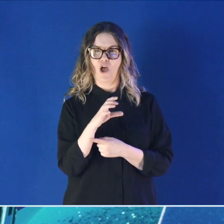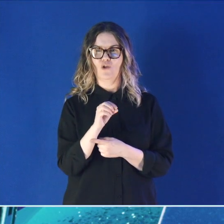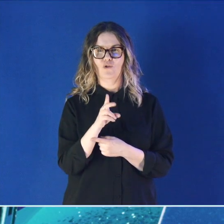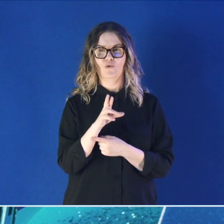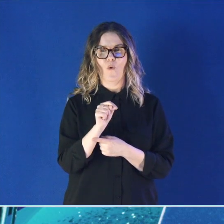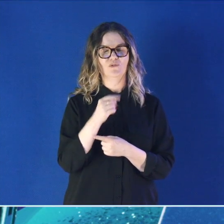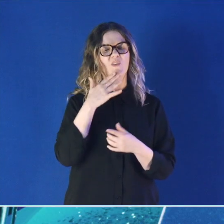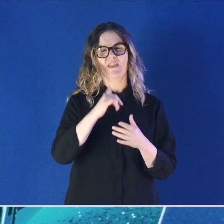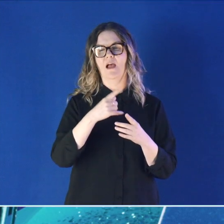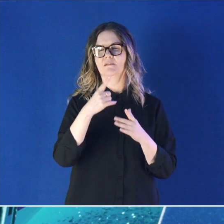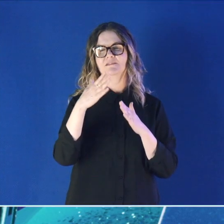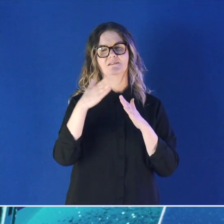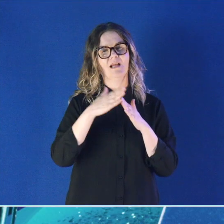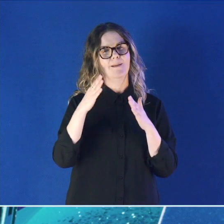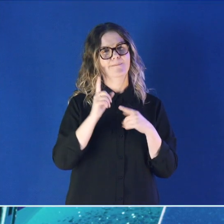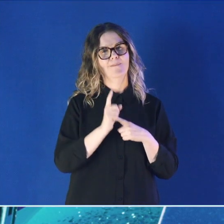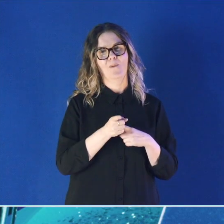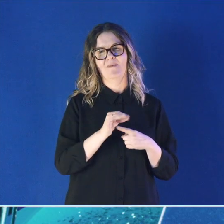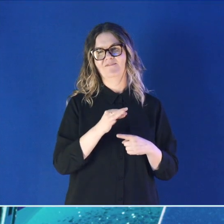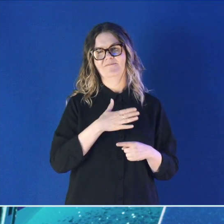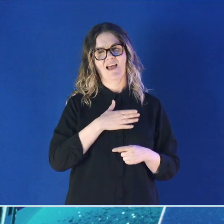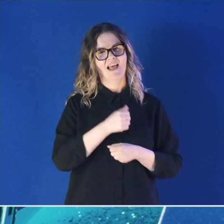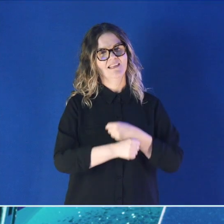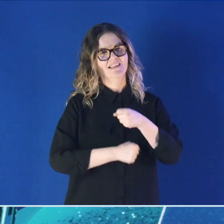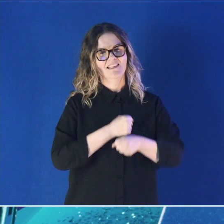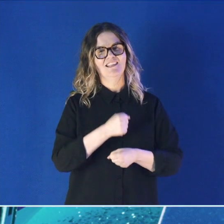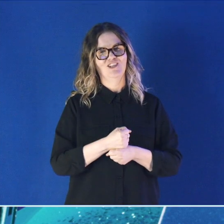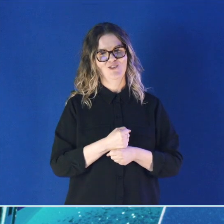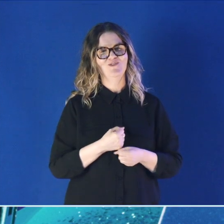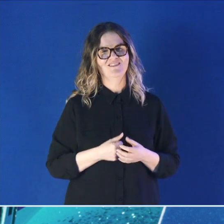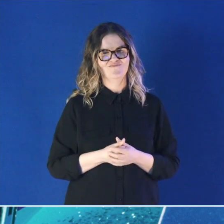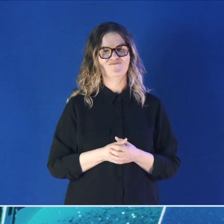It was a highlight for me to be able to provide